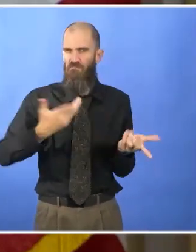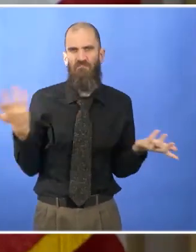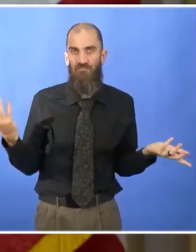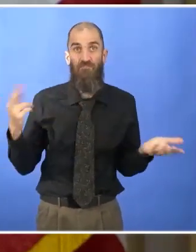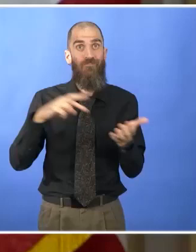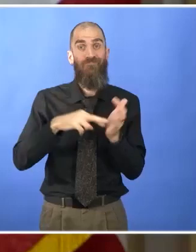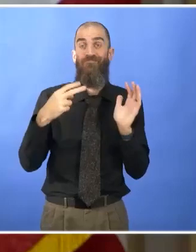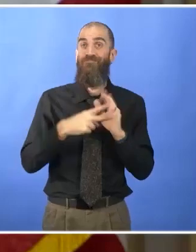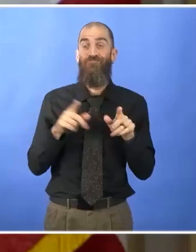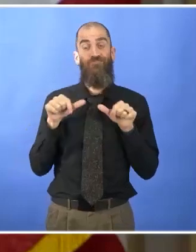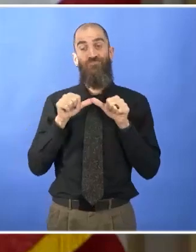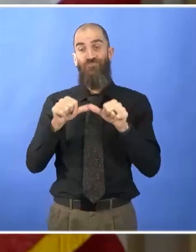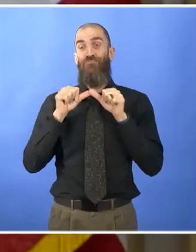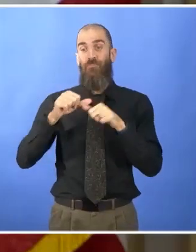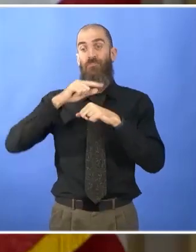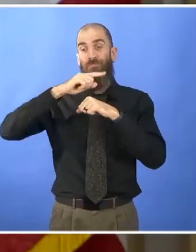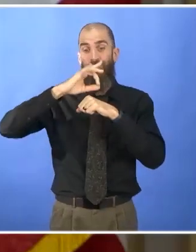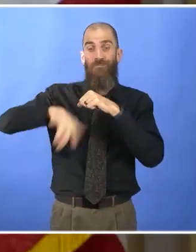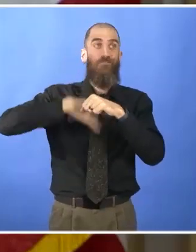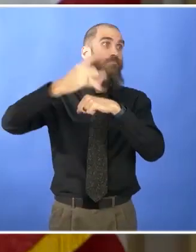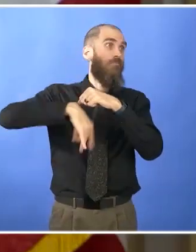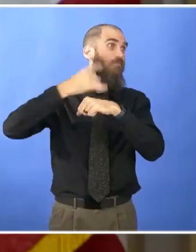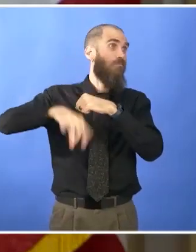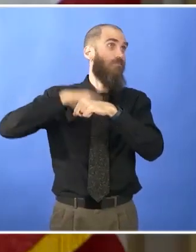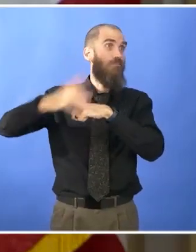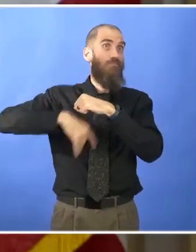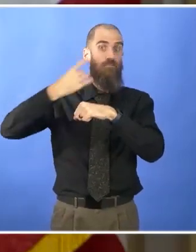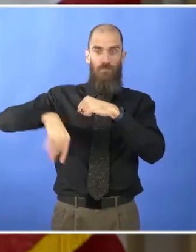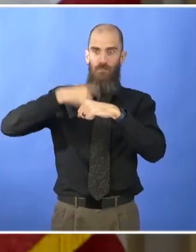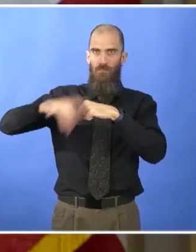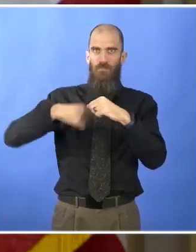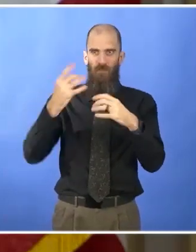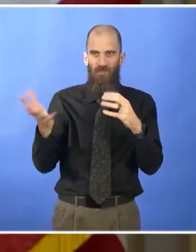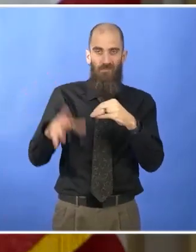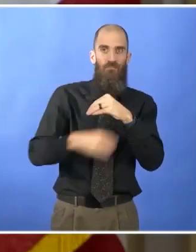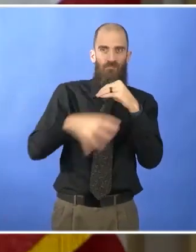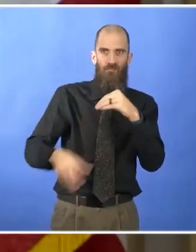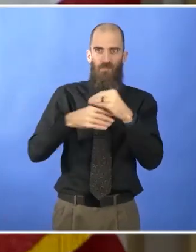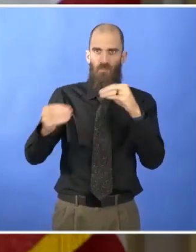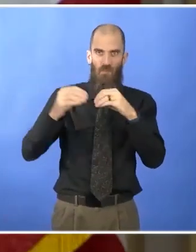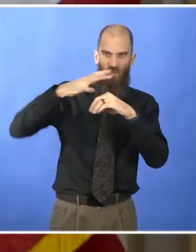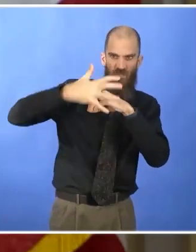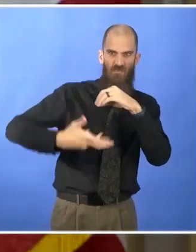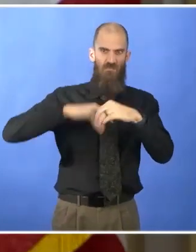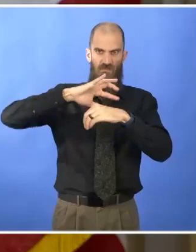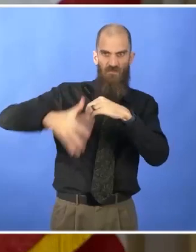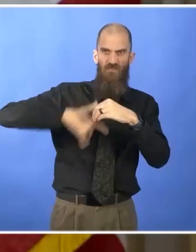AROUND OUR INCREASINGLY CROWDED SKIES AS SPACE JUNK. THAT IS BAD BECAUSE IT RAISES THE RISK OF COLLISIONS THAT